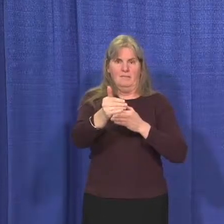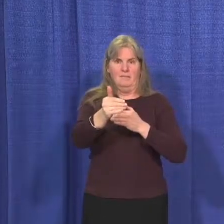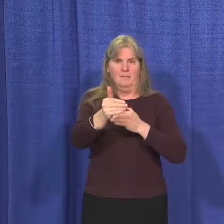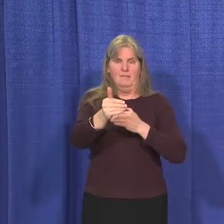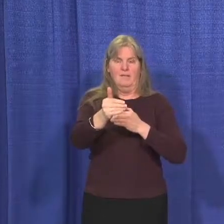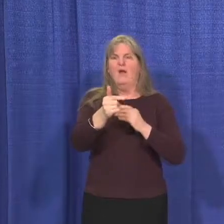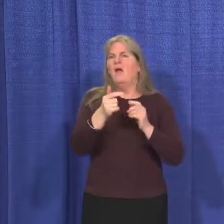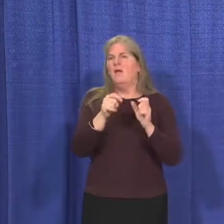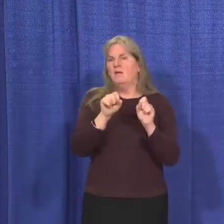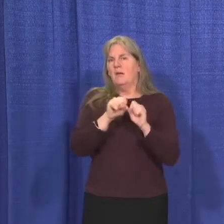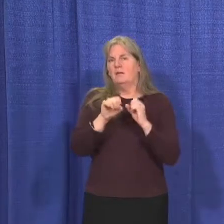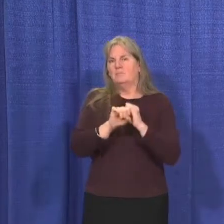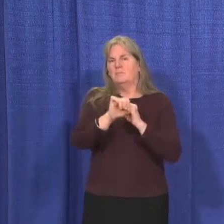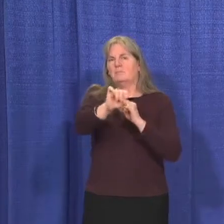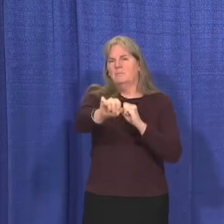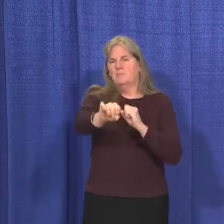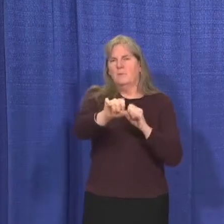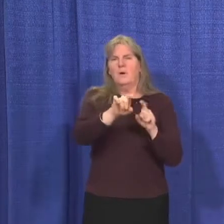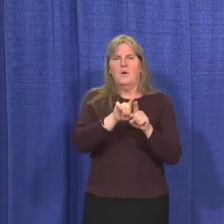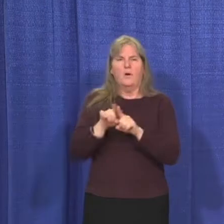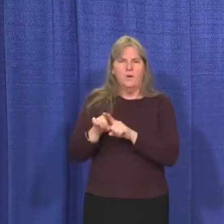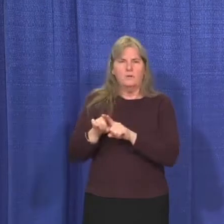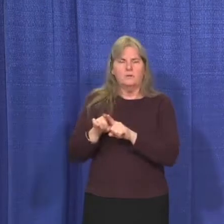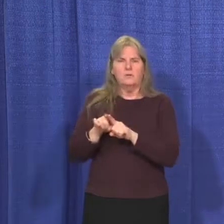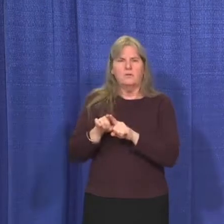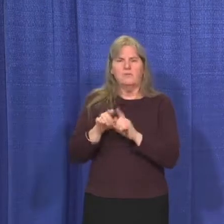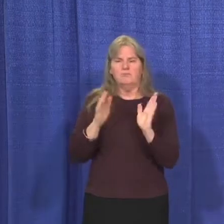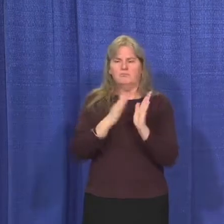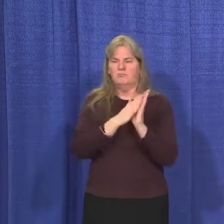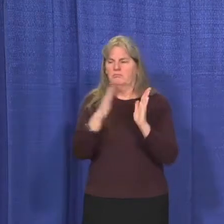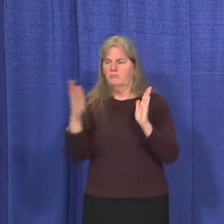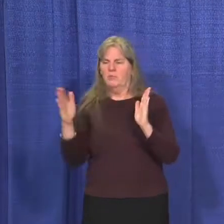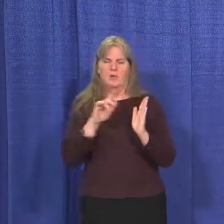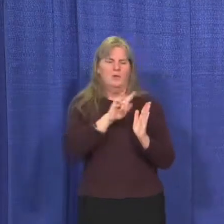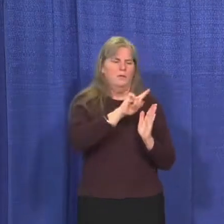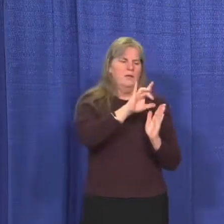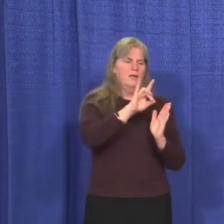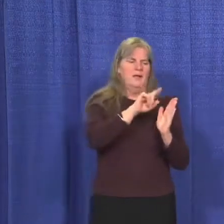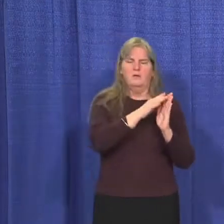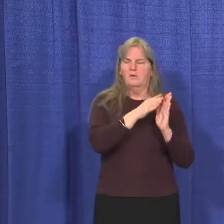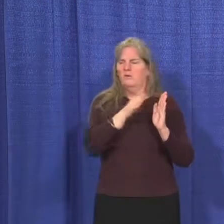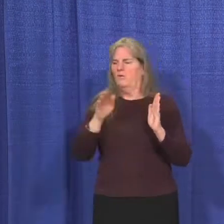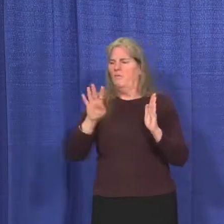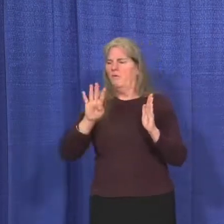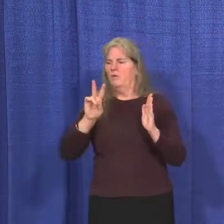And then we have extended that to a window of 42 days or six